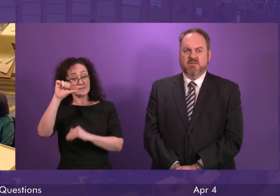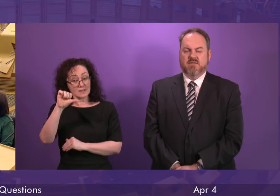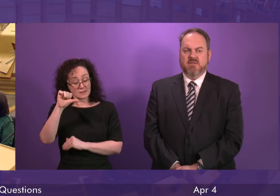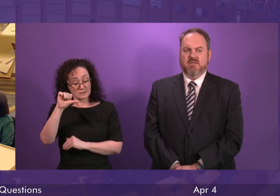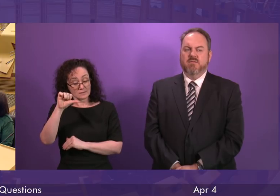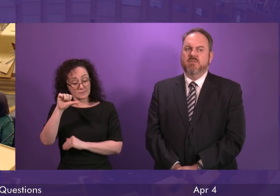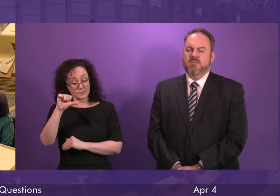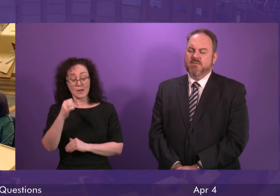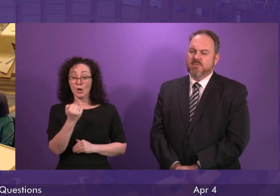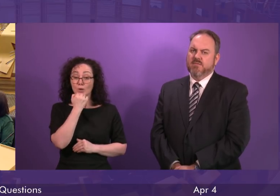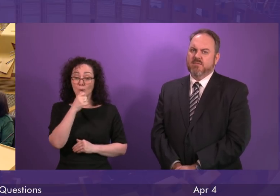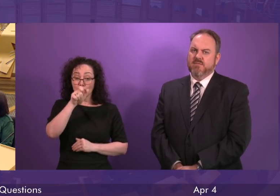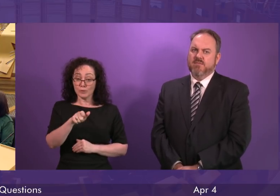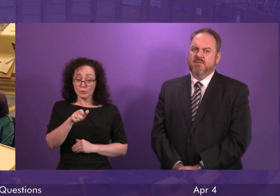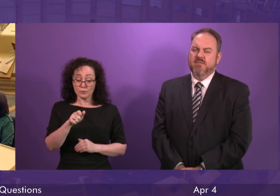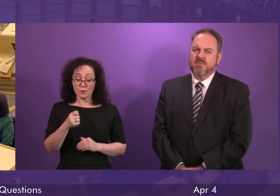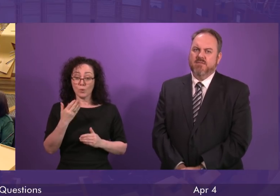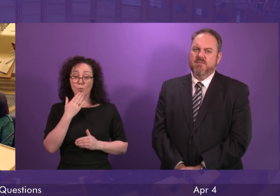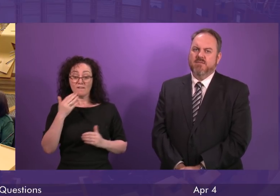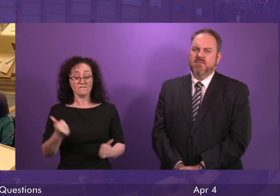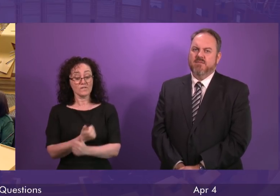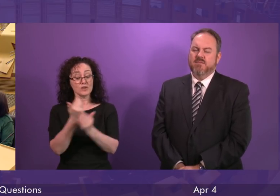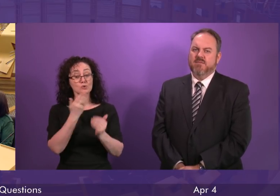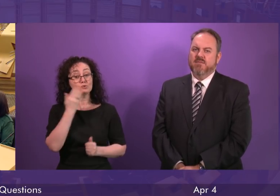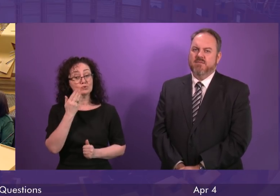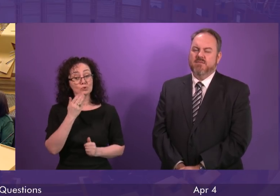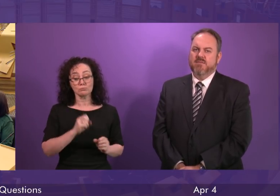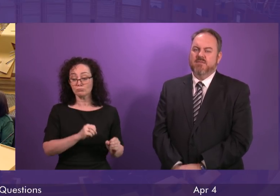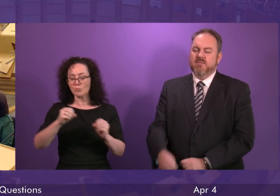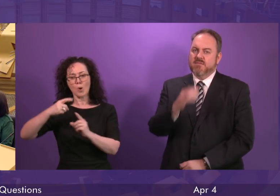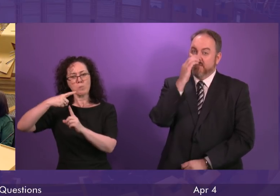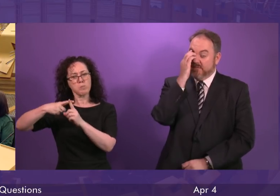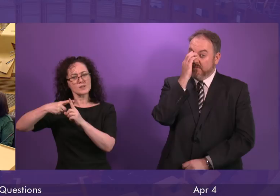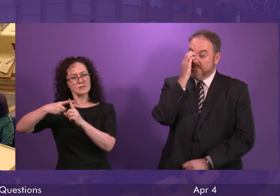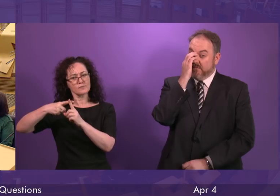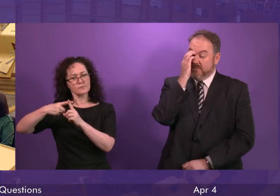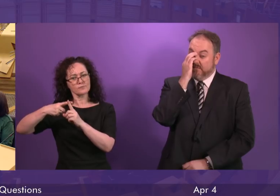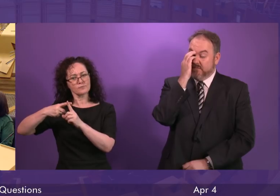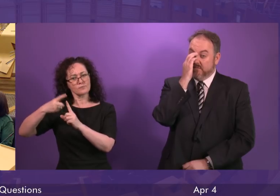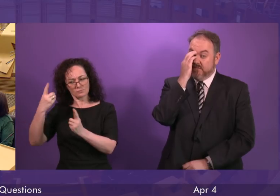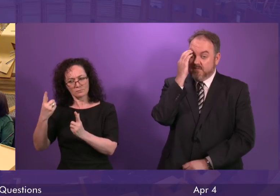going into positive destinations are also at record levels. There is now growing evidence